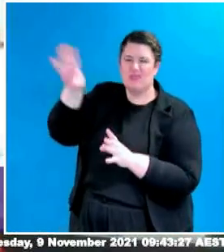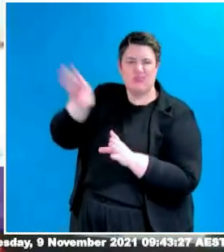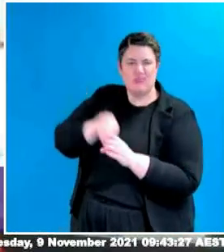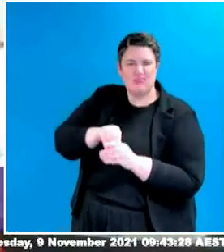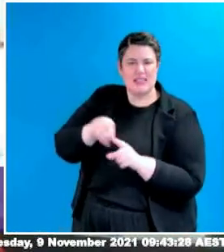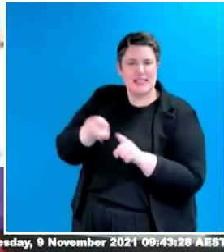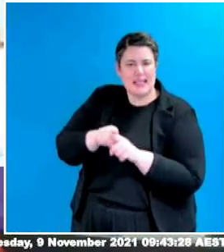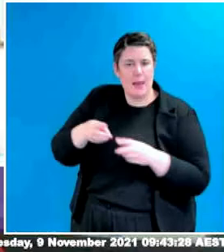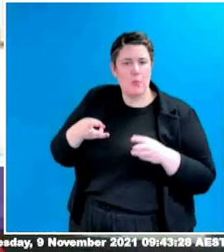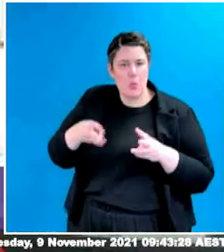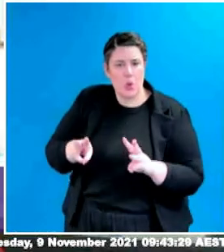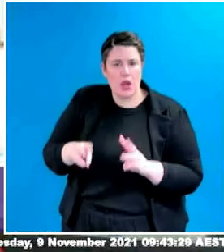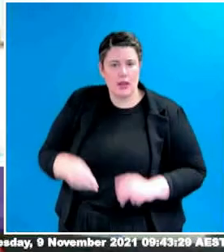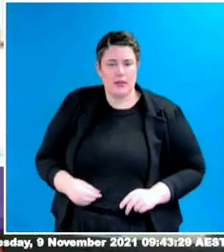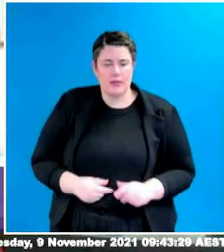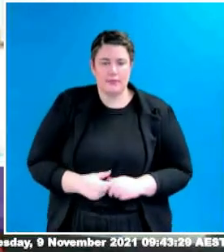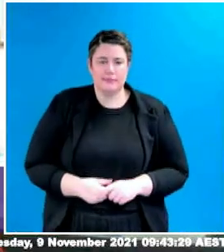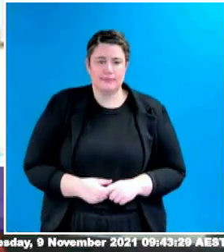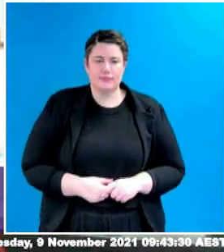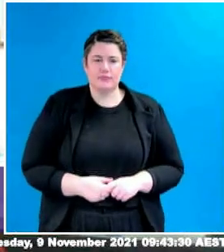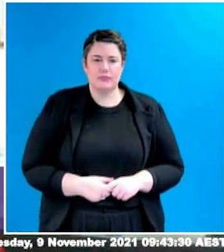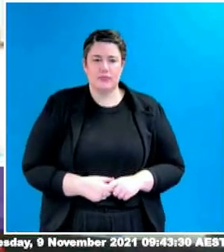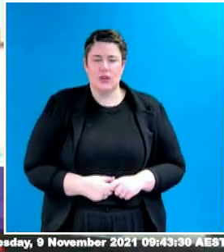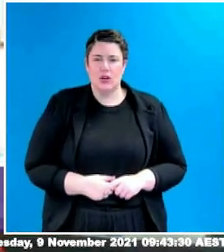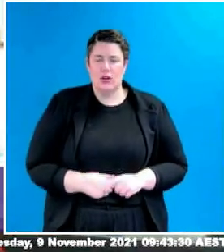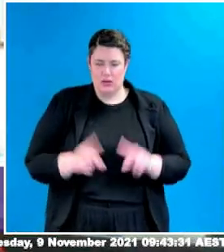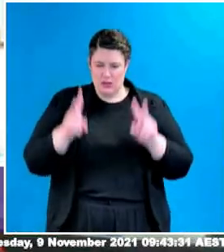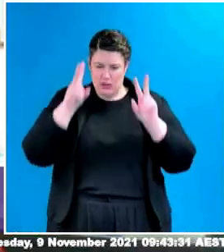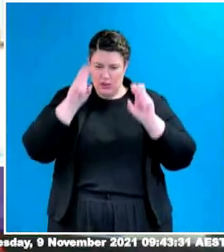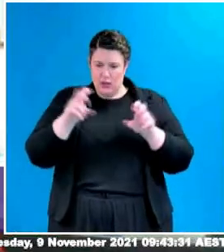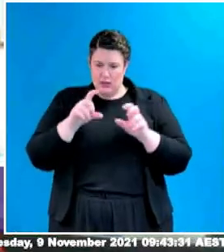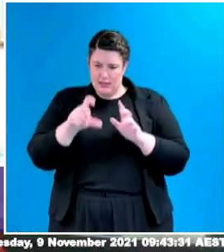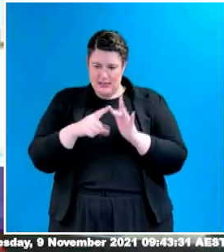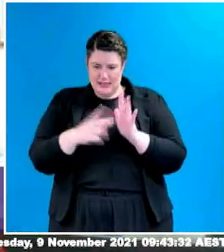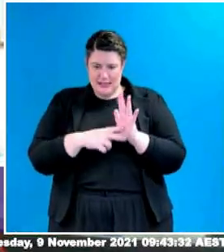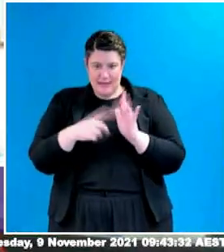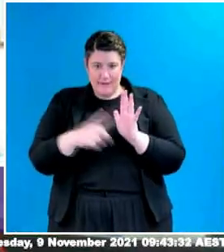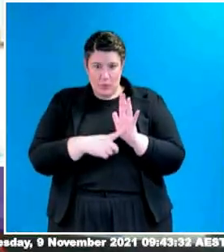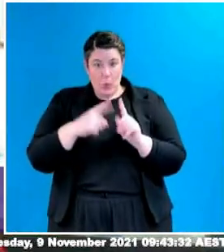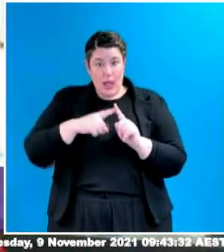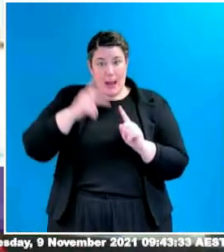When we talk about civil and political rights, are we talking about